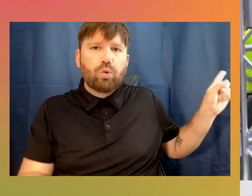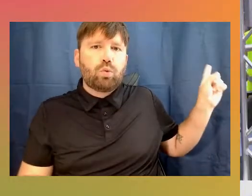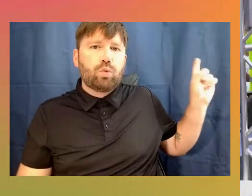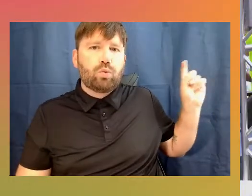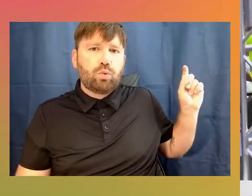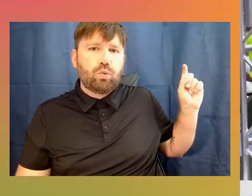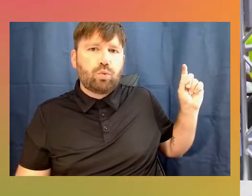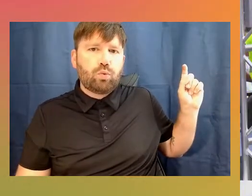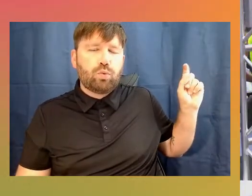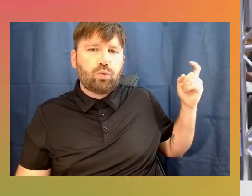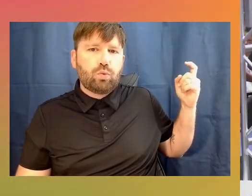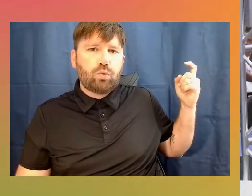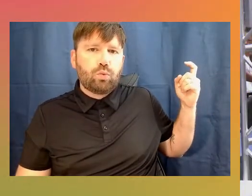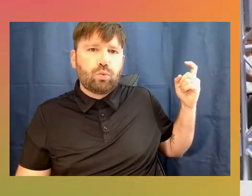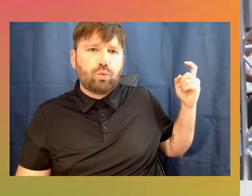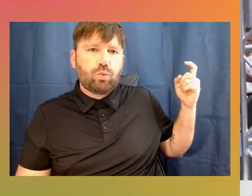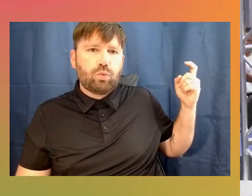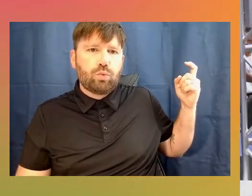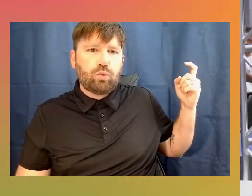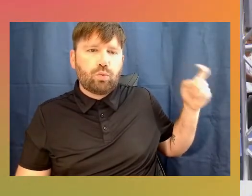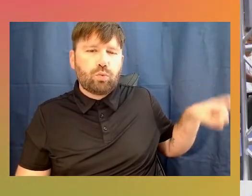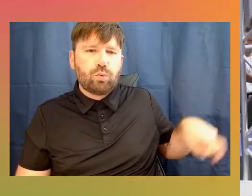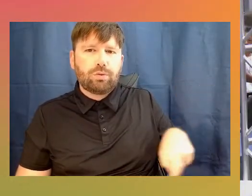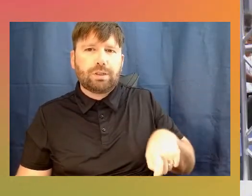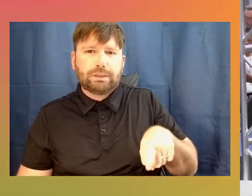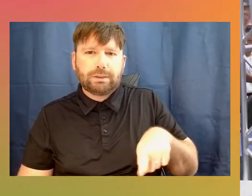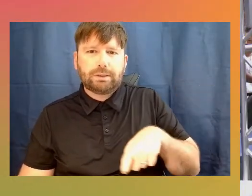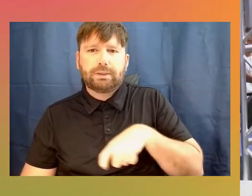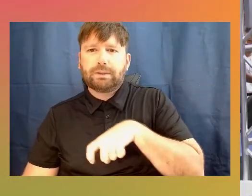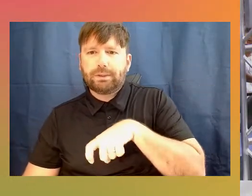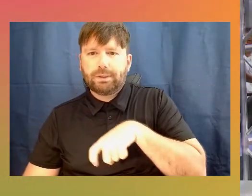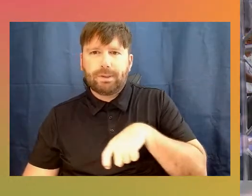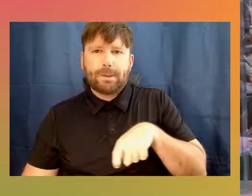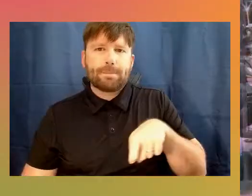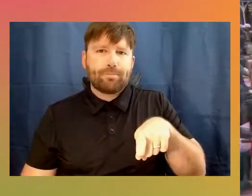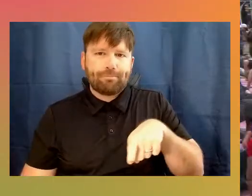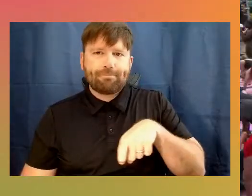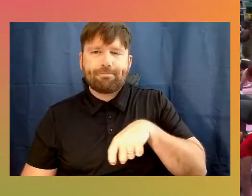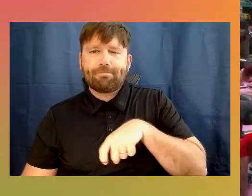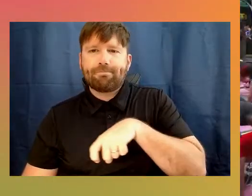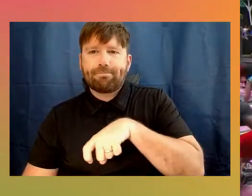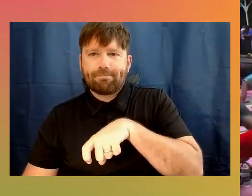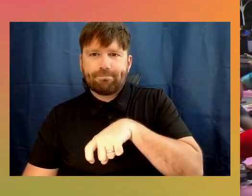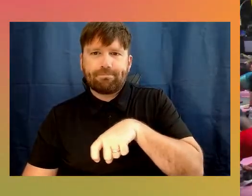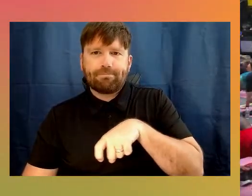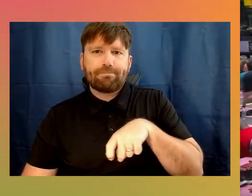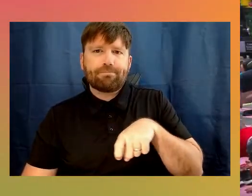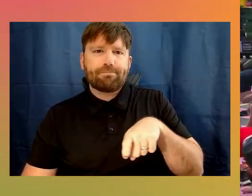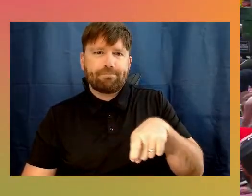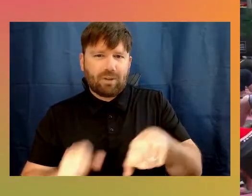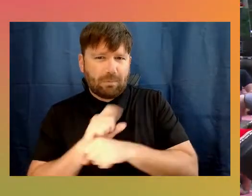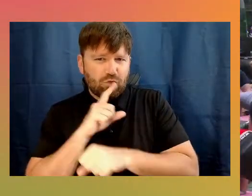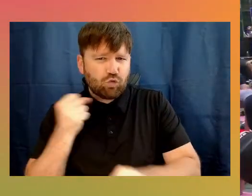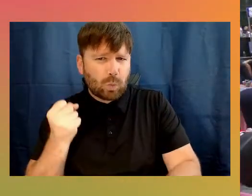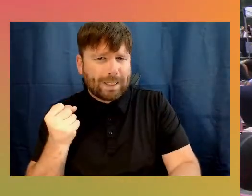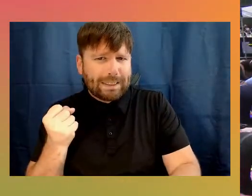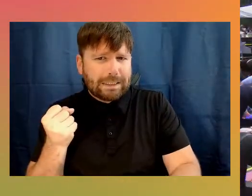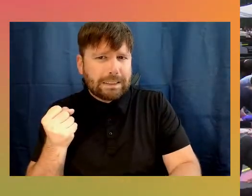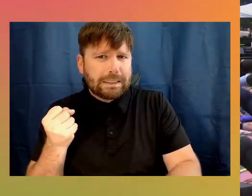INHALE LEFT LEG LIFT. EXHALE LEFT KNEE, LEFT TRICEP SQUEEZE. RIGHT TRICEP, SQUEEZE. LEFT.